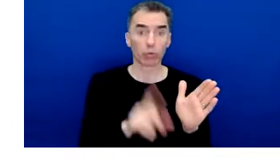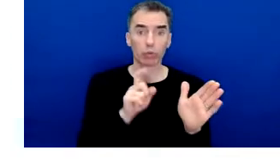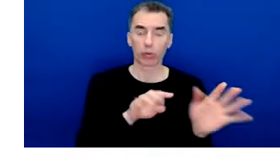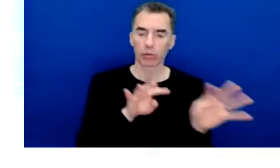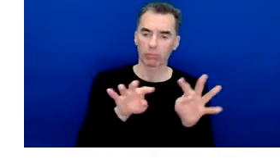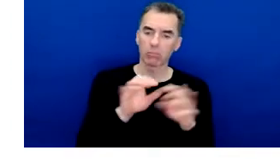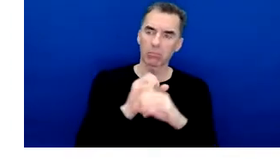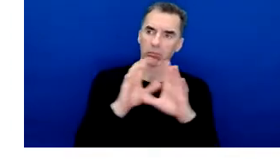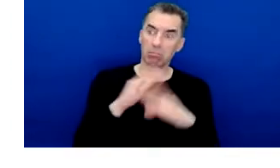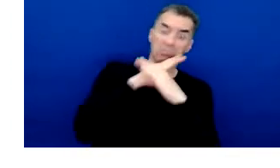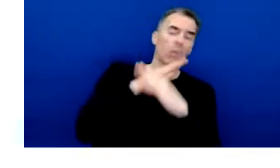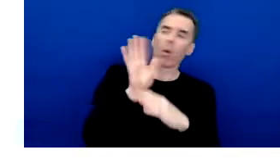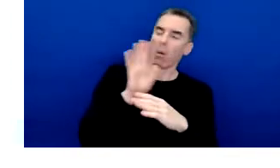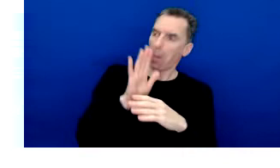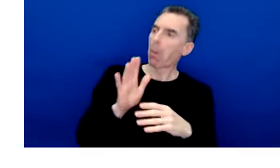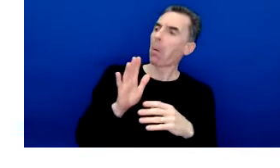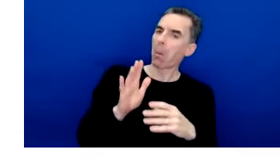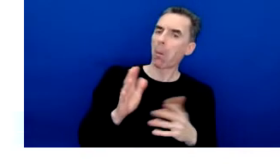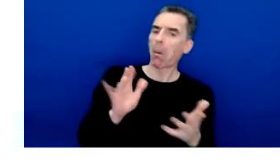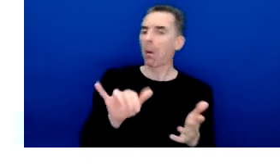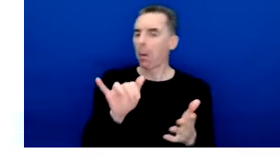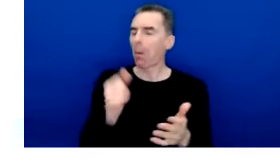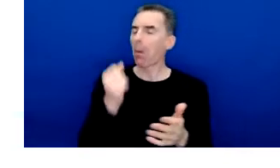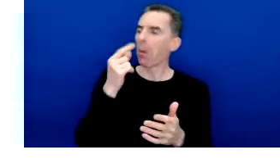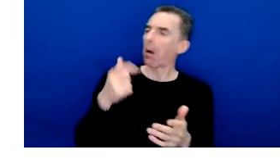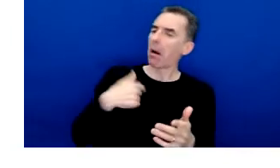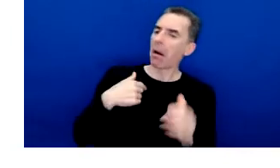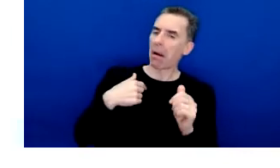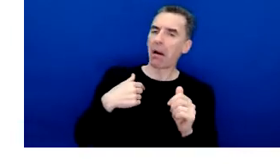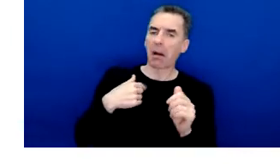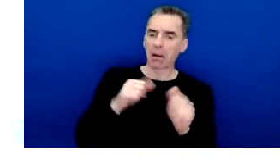And I was having this discussion with a faculty member